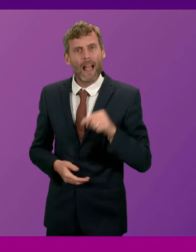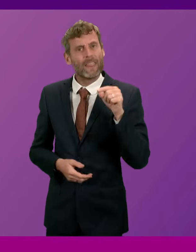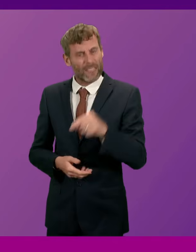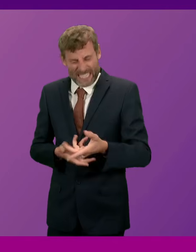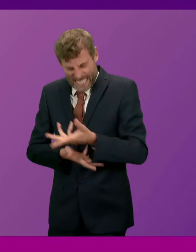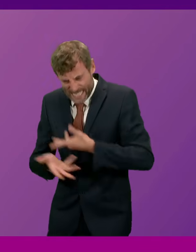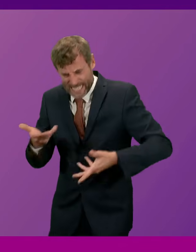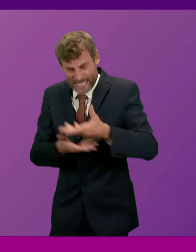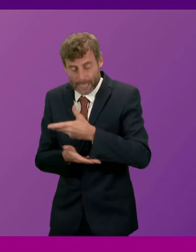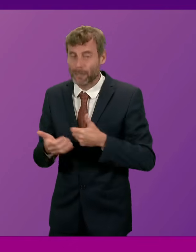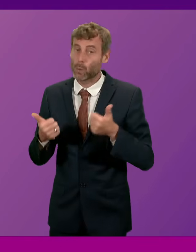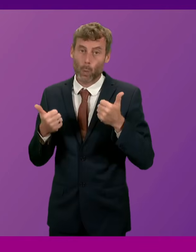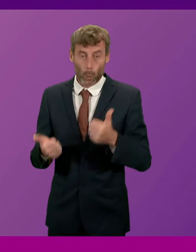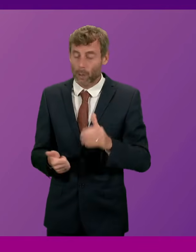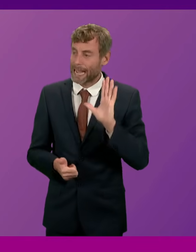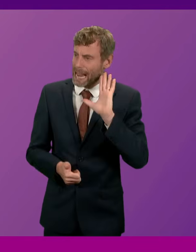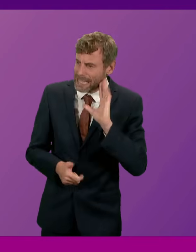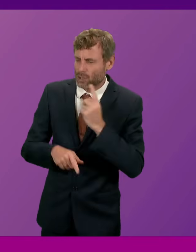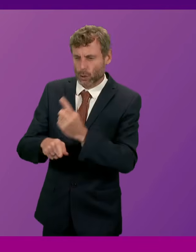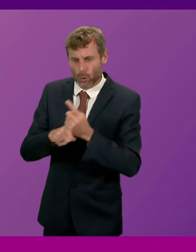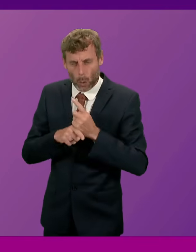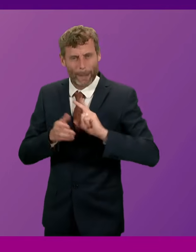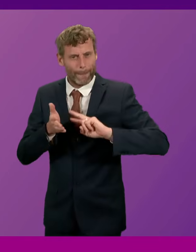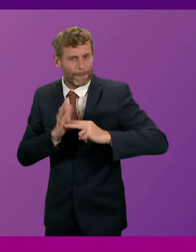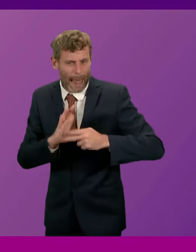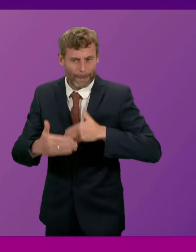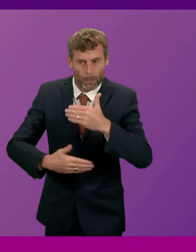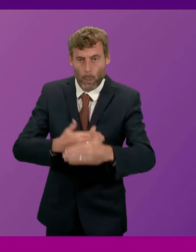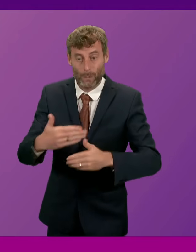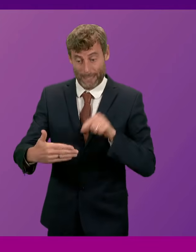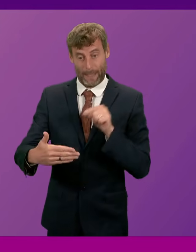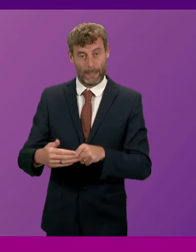of engagement, and I very much welcome the positive developments that have taken place.